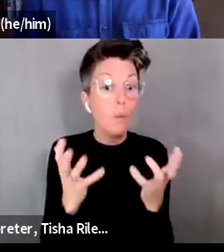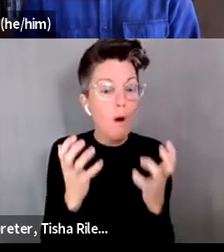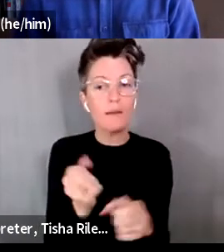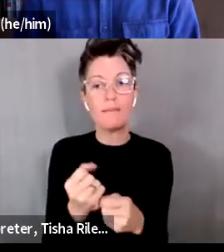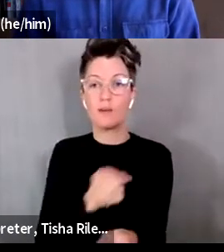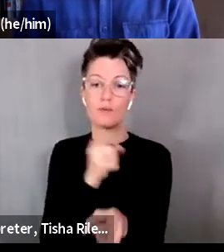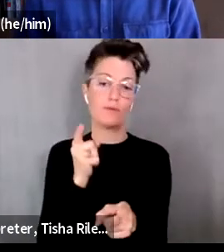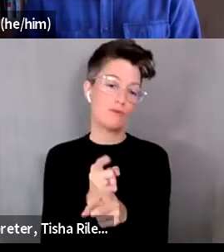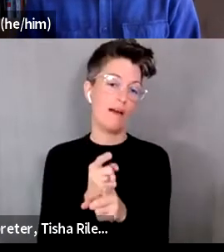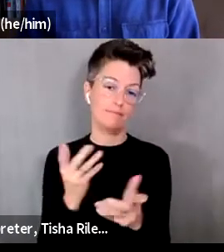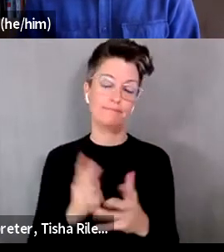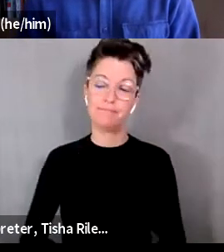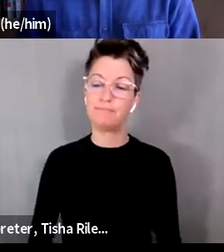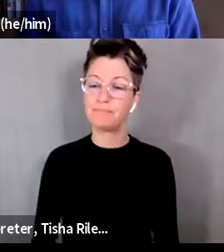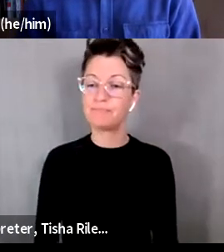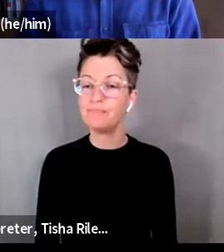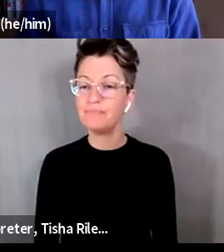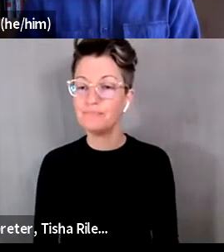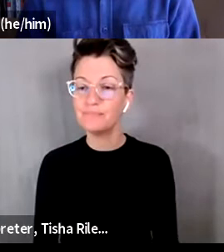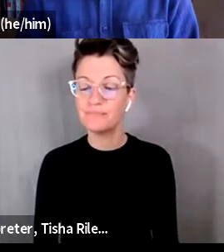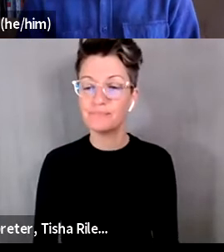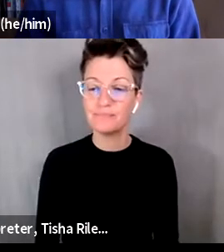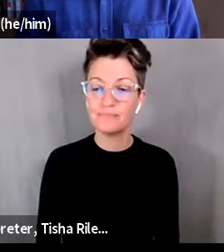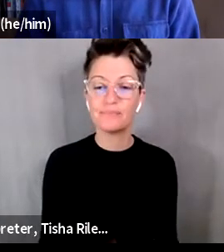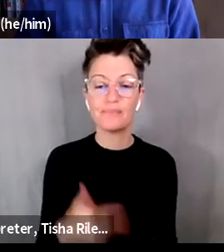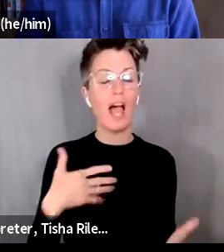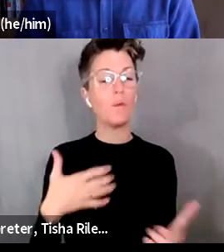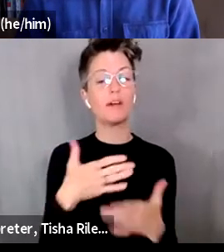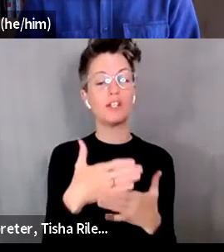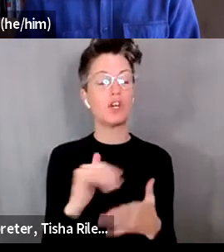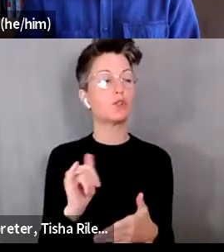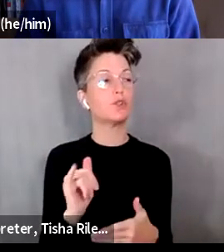I think one thing I wanted to point out about the, about the editing was,